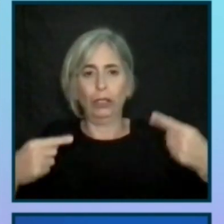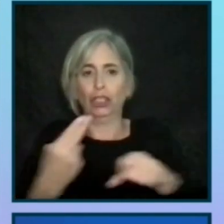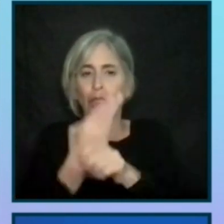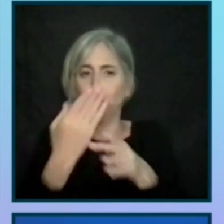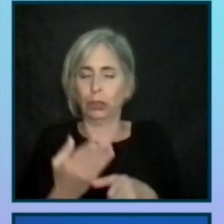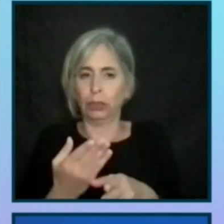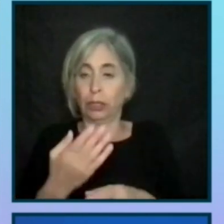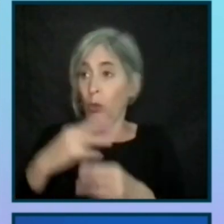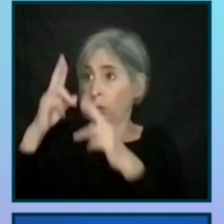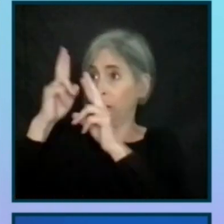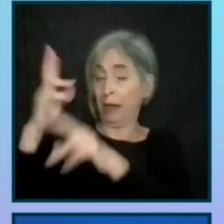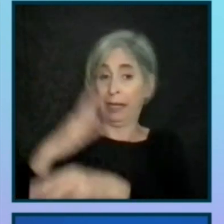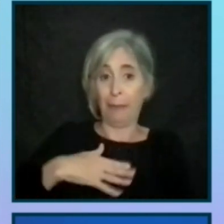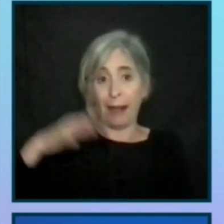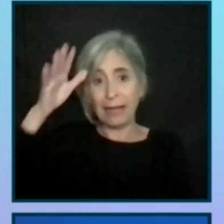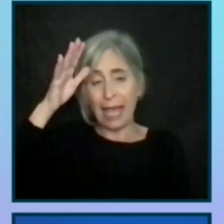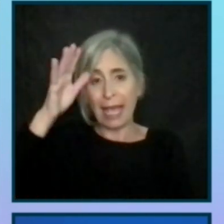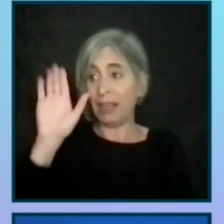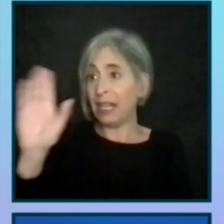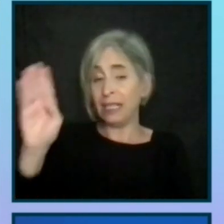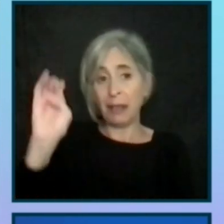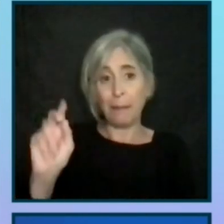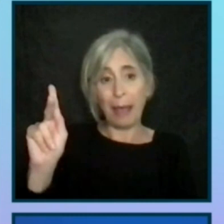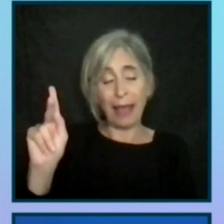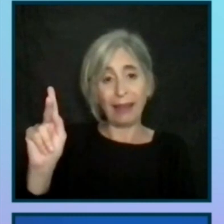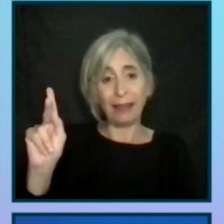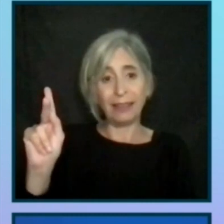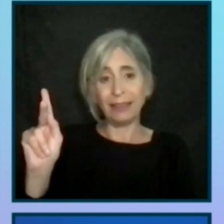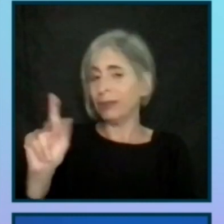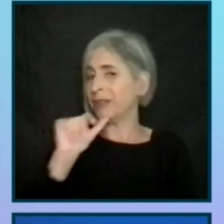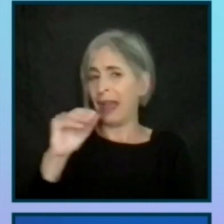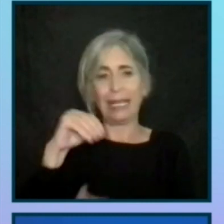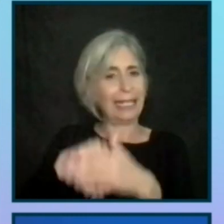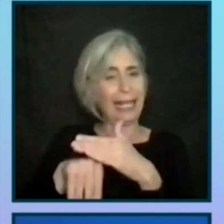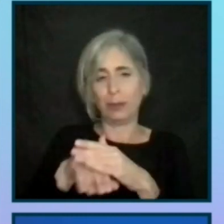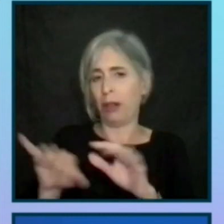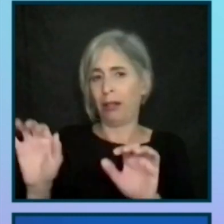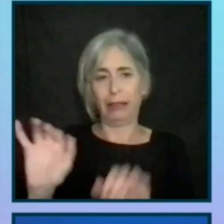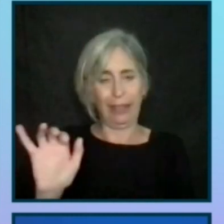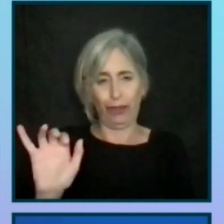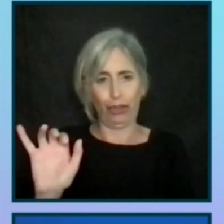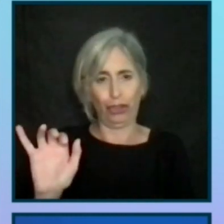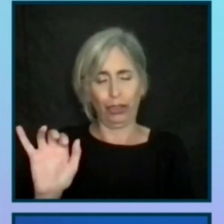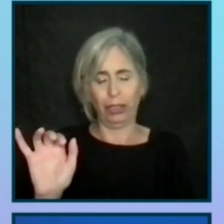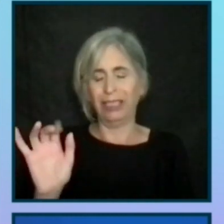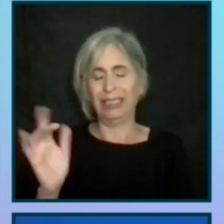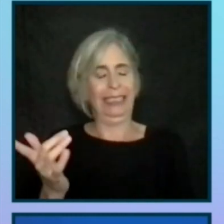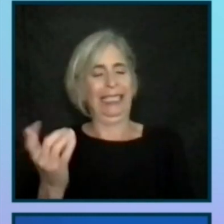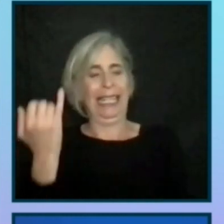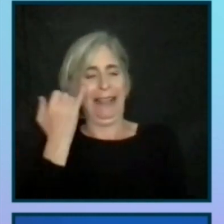his banking website was inaccessible and there's a certain loss of dignity when you cannot bank